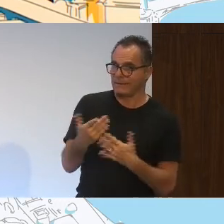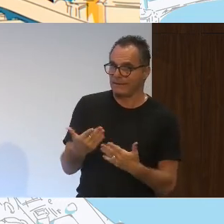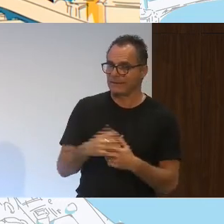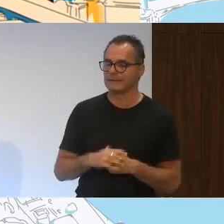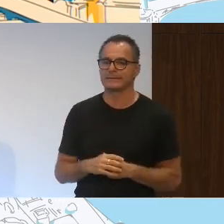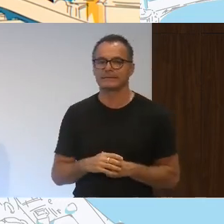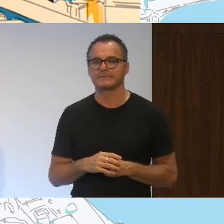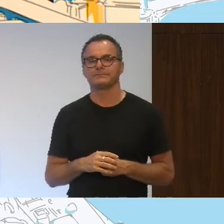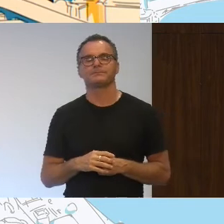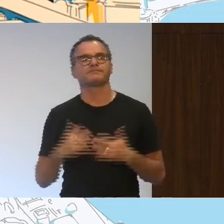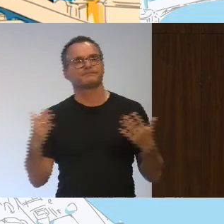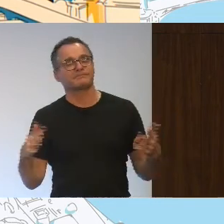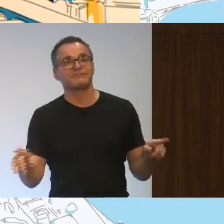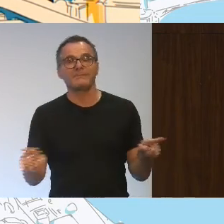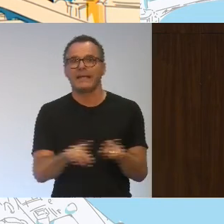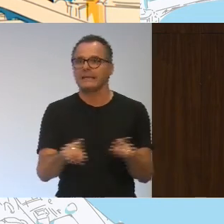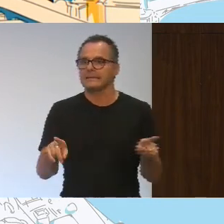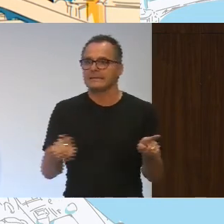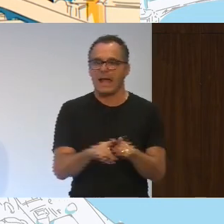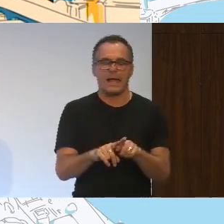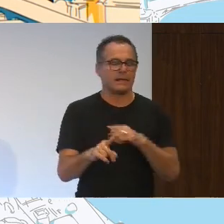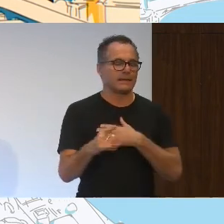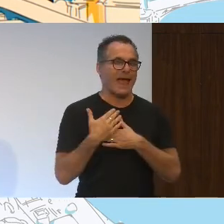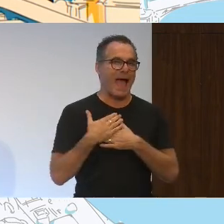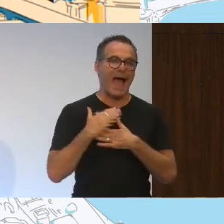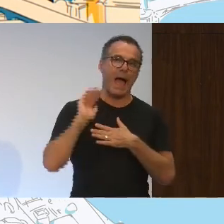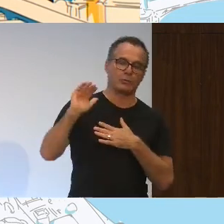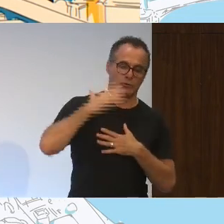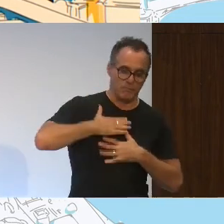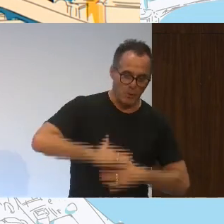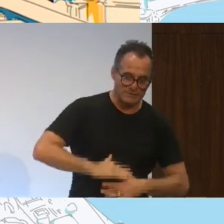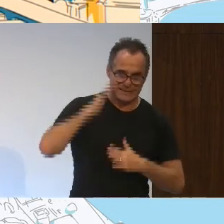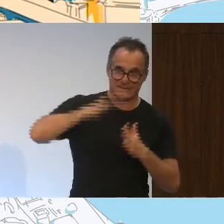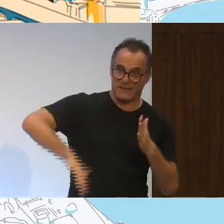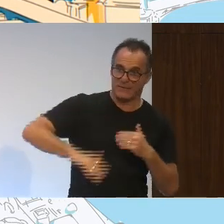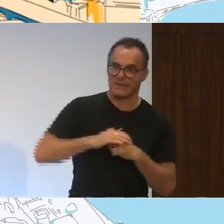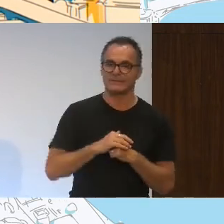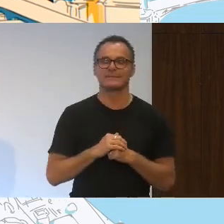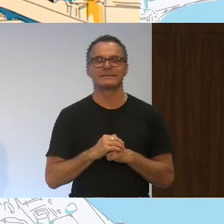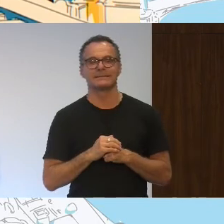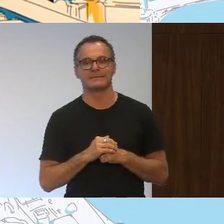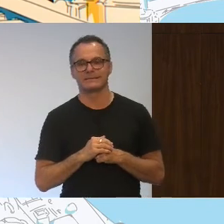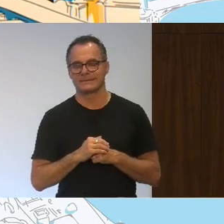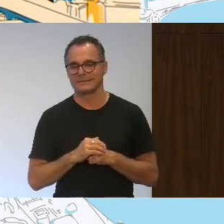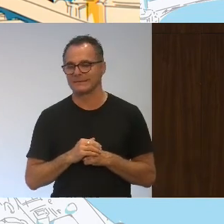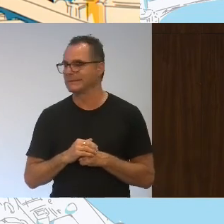It's like an out of body experience for me, as I was saying earlier on, I was watching, you know, Dr. Wakefield show this CGRP slide,